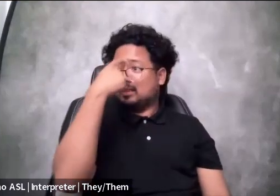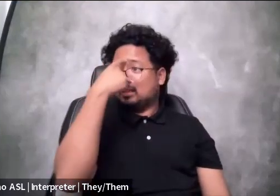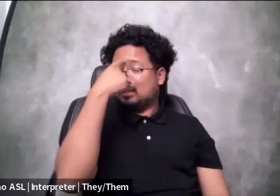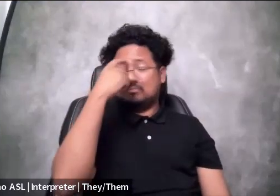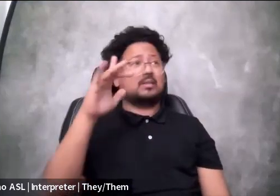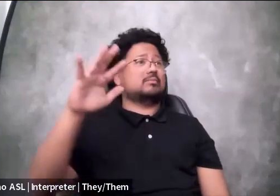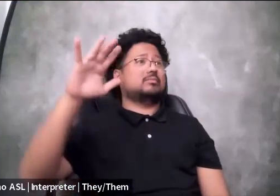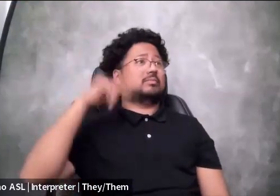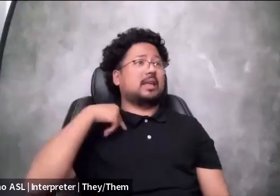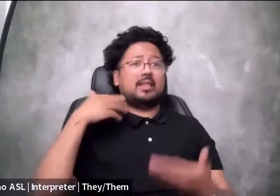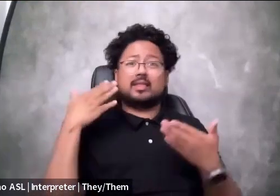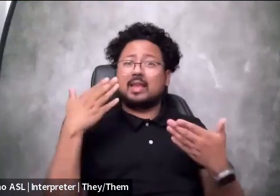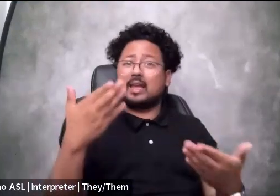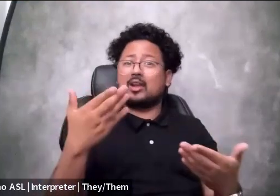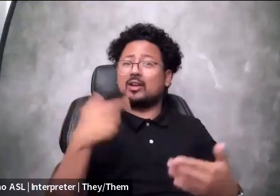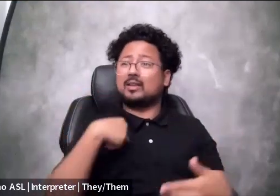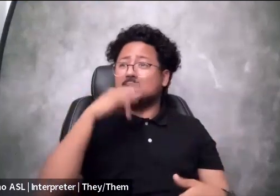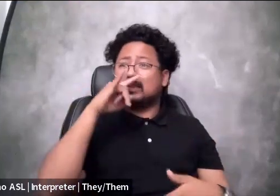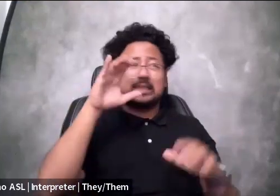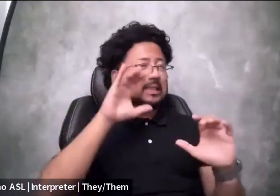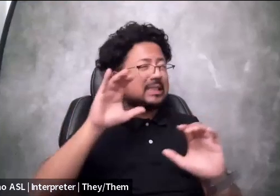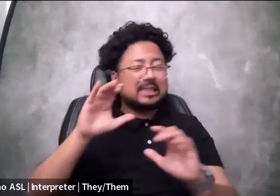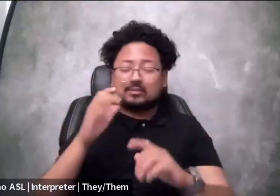being able to find any library.